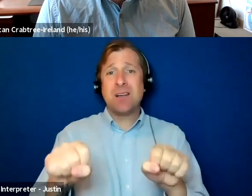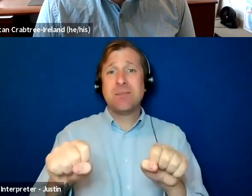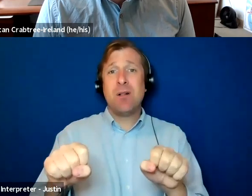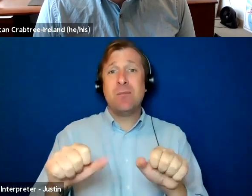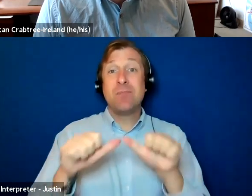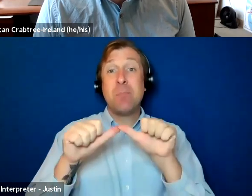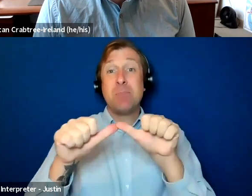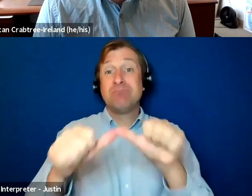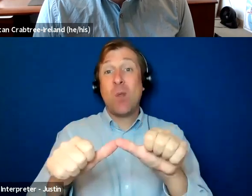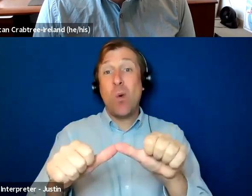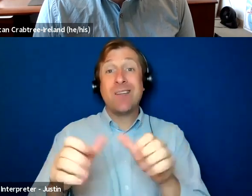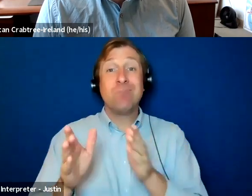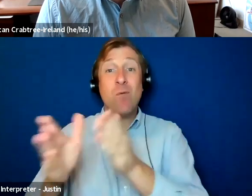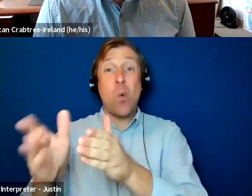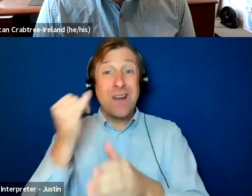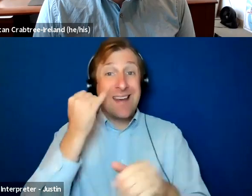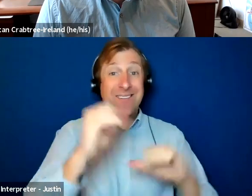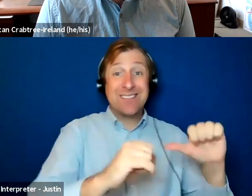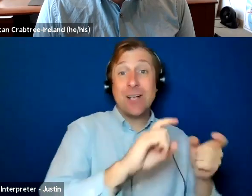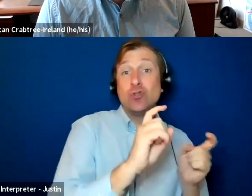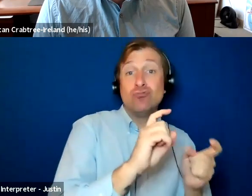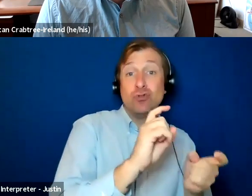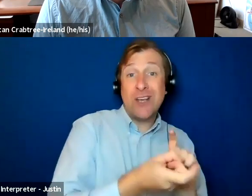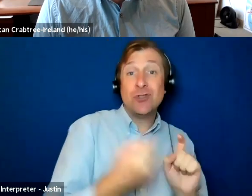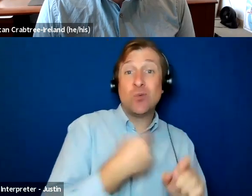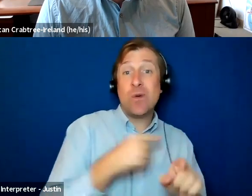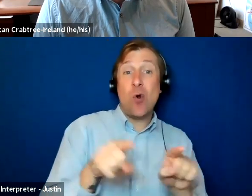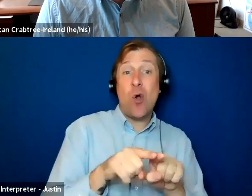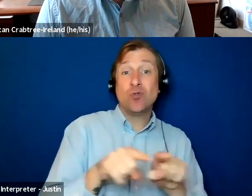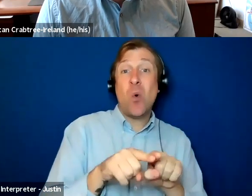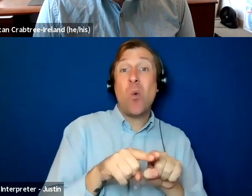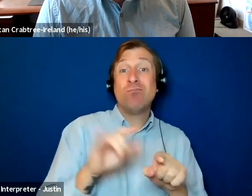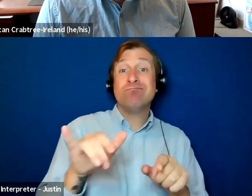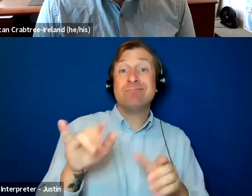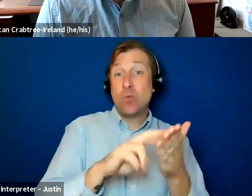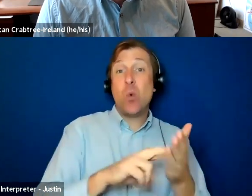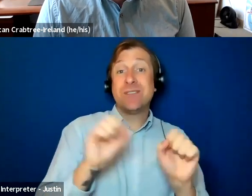And that if the science changes we're also, these protocols can change along with it.